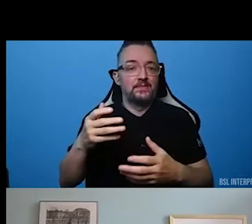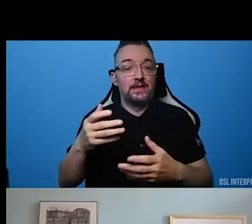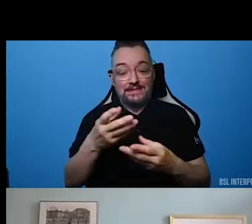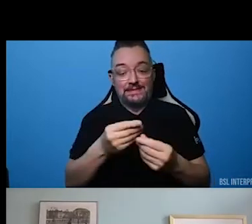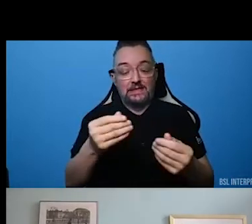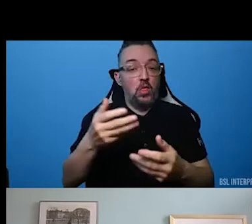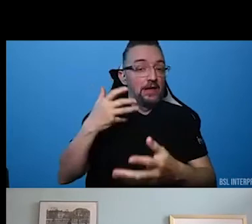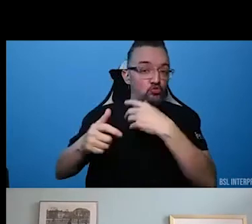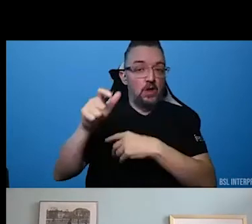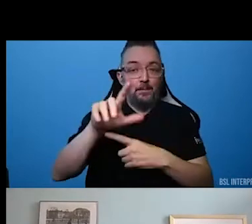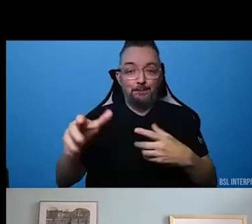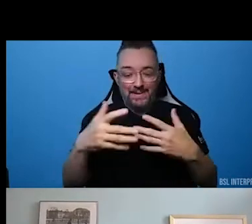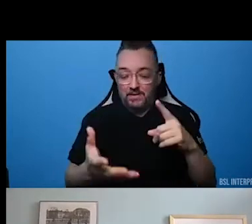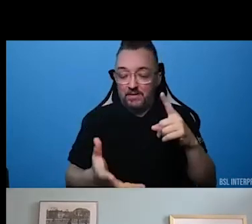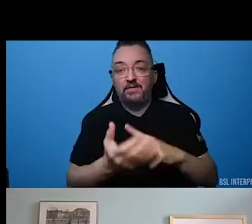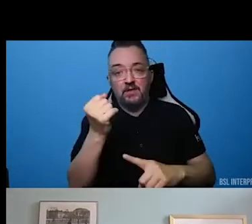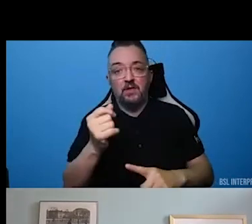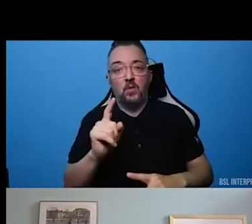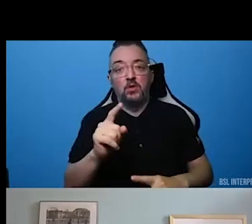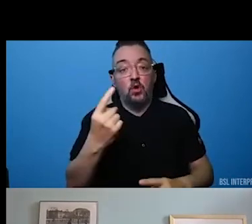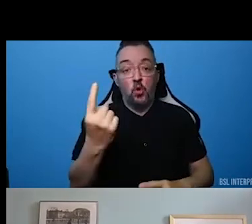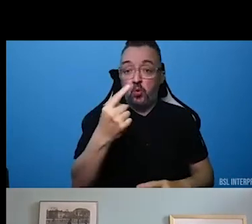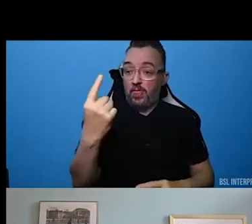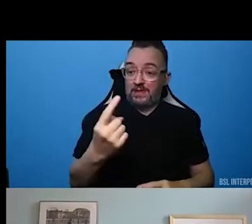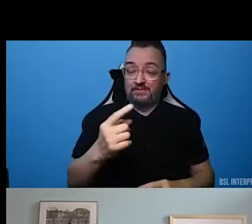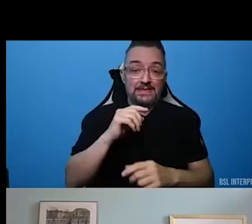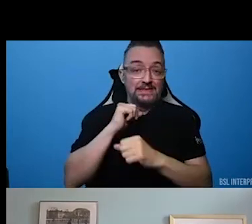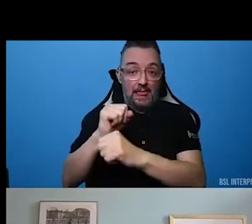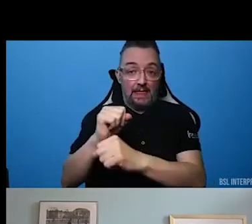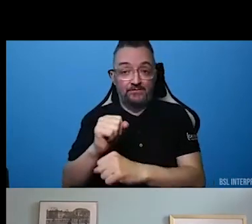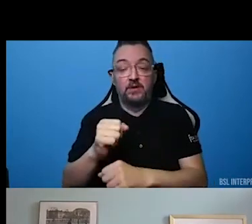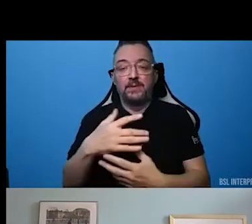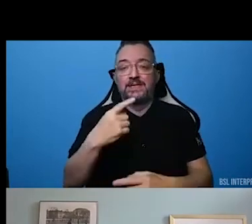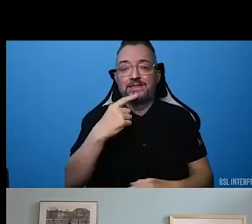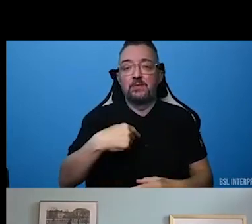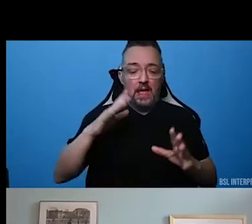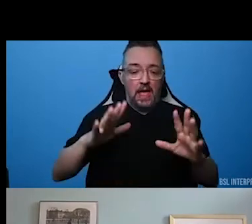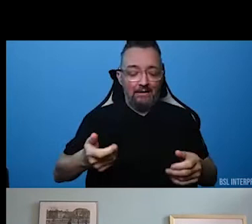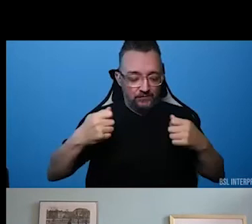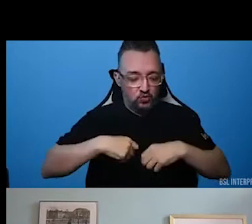has uncovered accounts by enslaved people themselves who talk about having to put on these shirts and shifts.